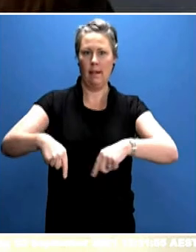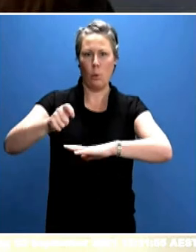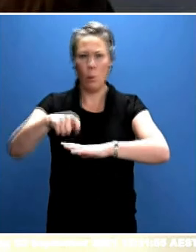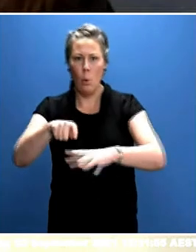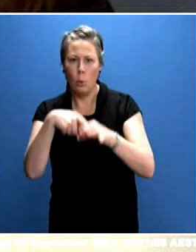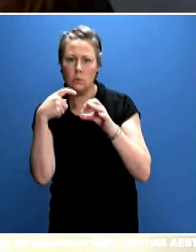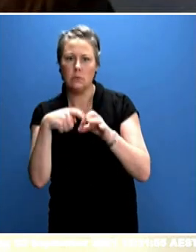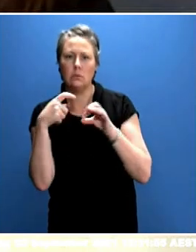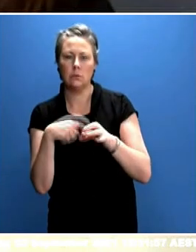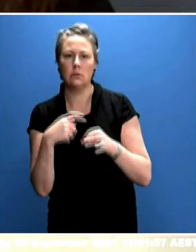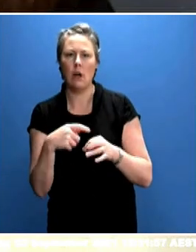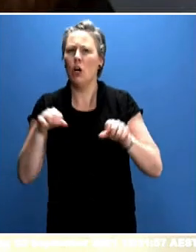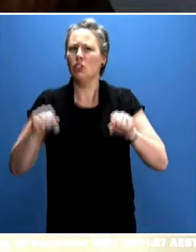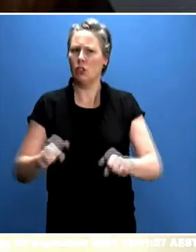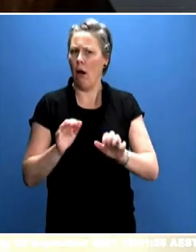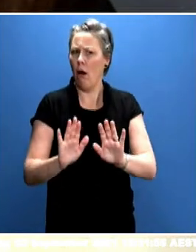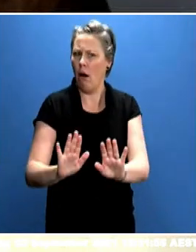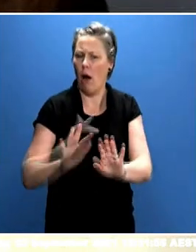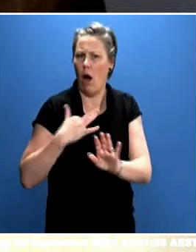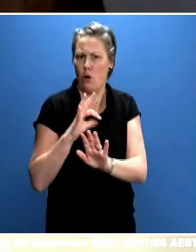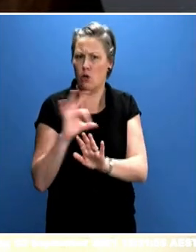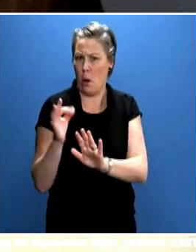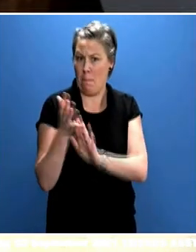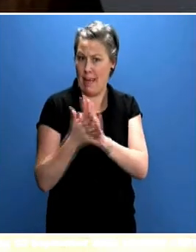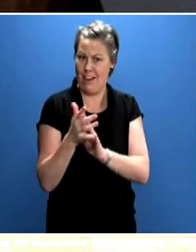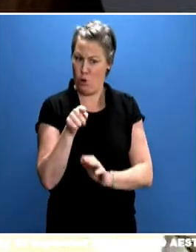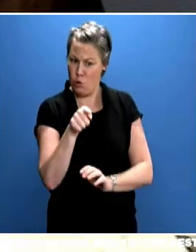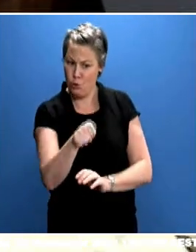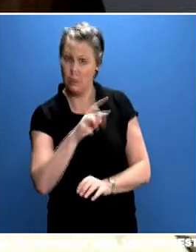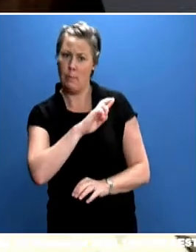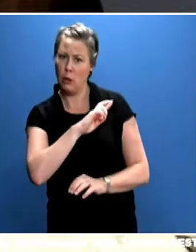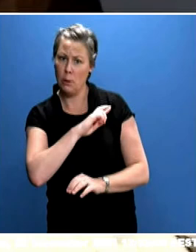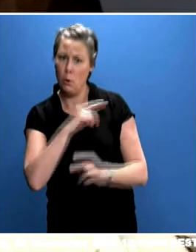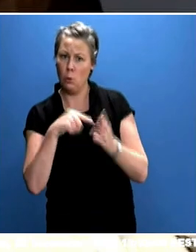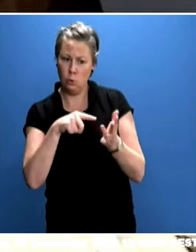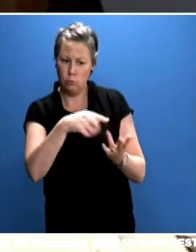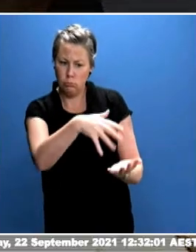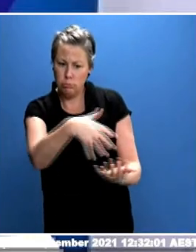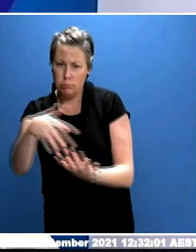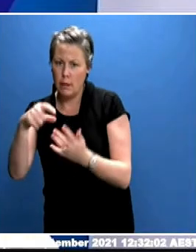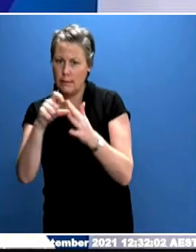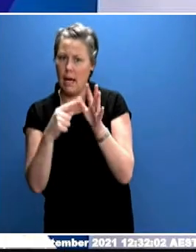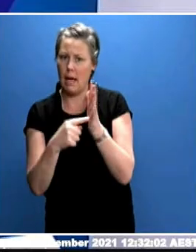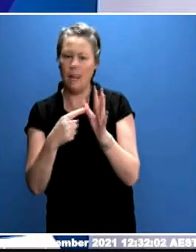Thank you, Mr Collins. Yes, I wasn't suggesting, Mr Collins, that it was your responsibility to collect the data, I was only wanting to know